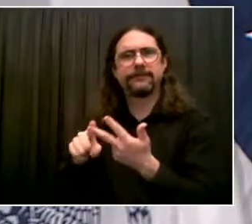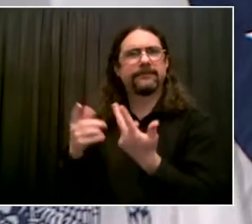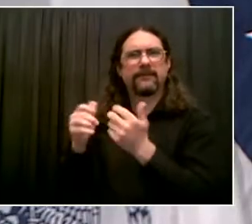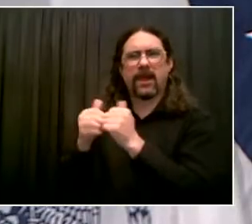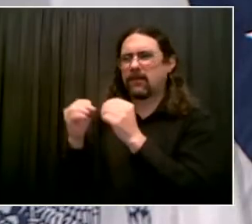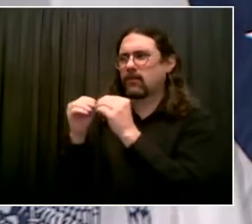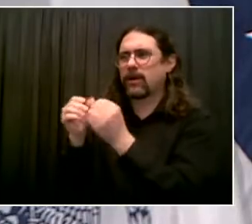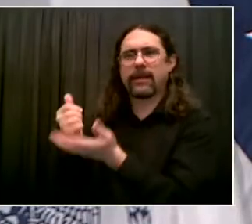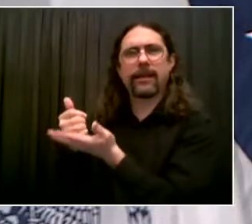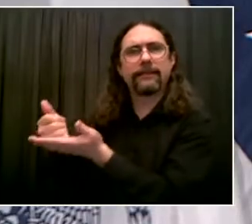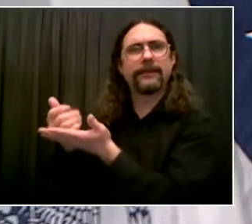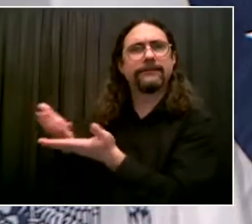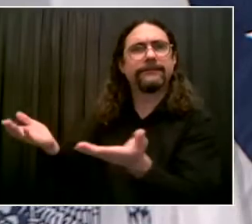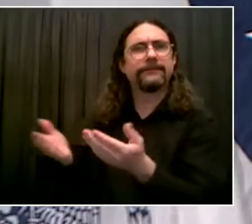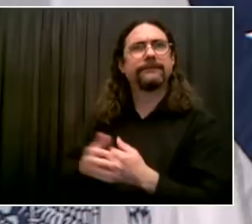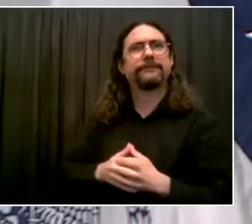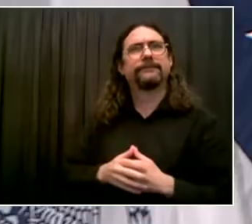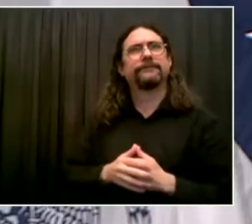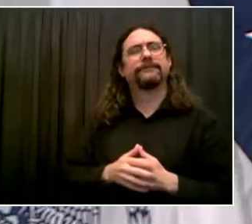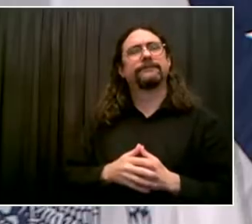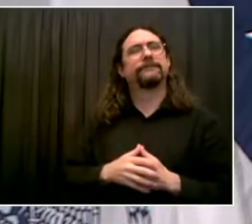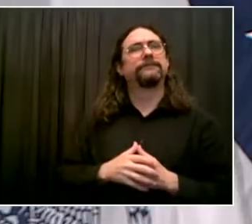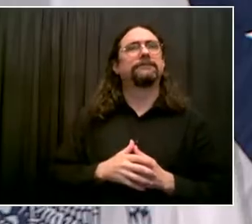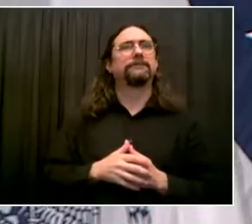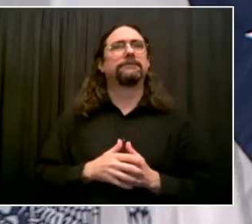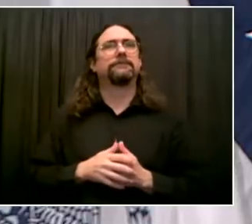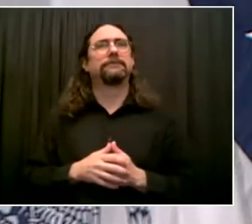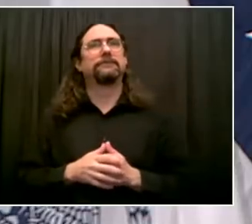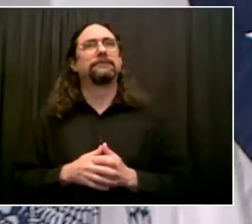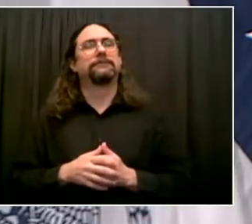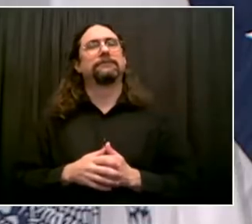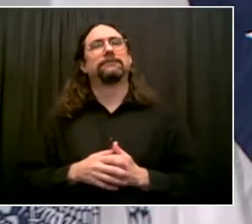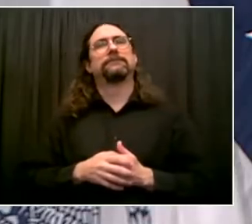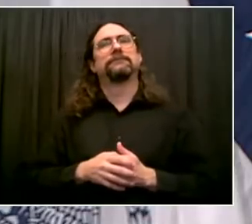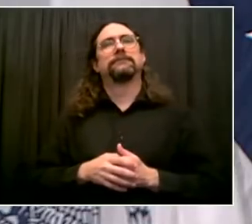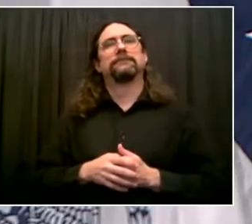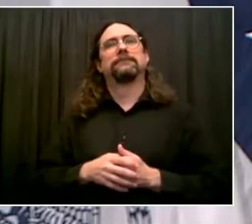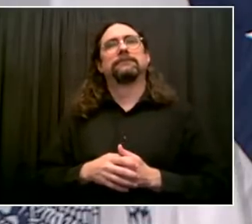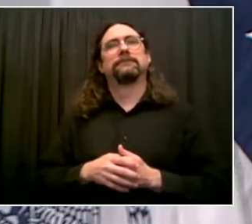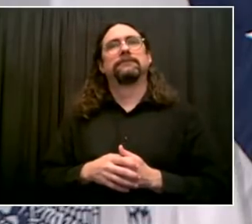THE COMMUNITIES IN NEW YORK CITY, YOU WANT TO HELP THE